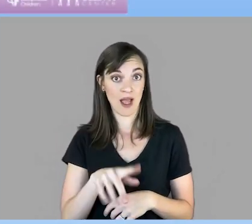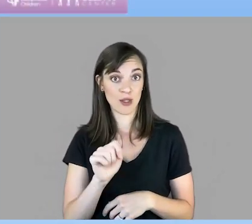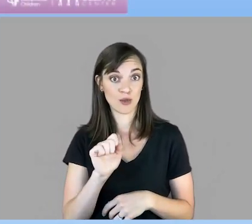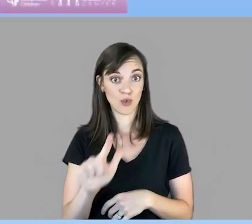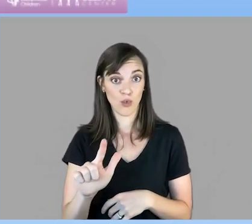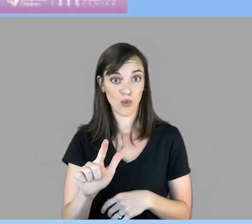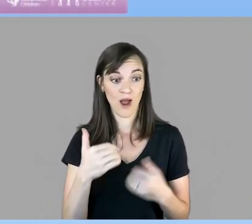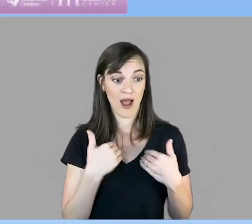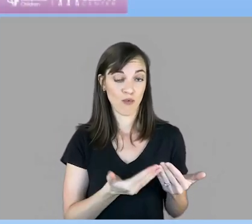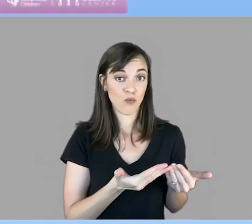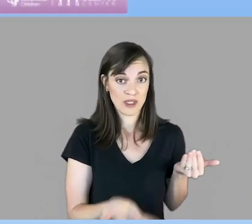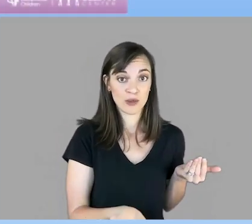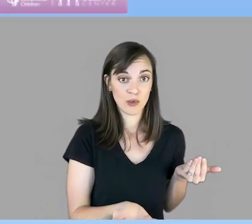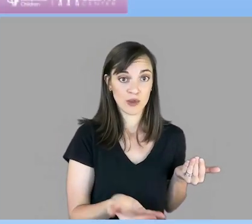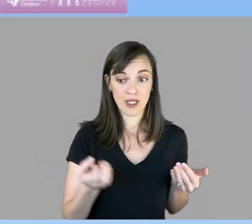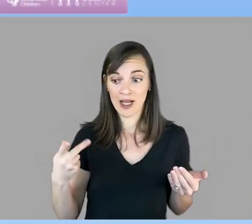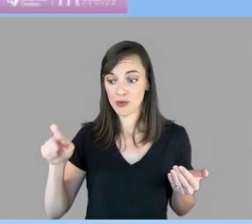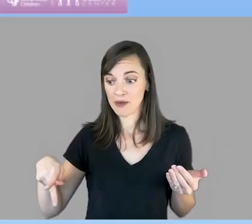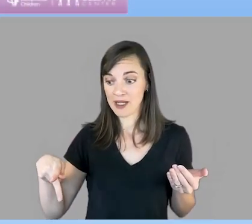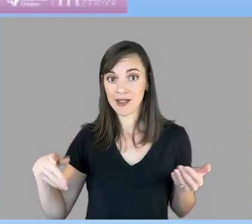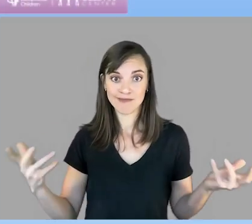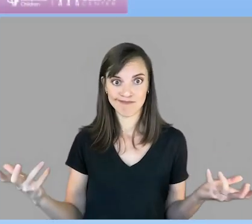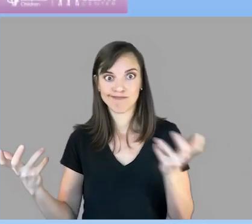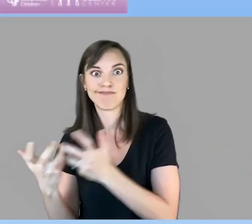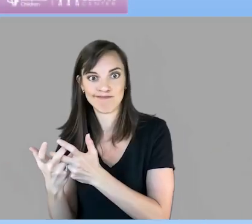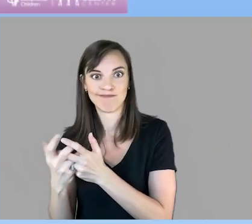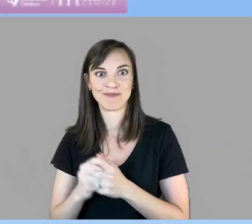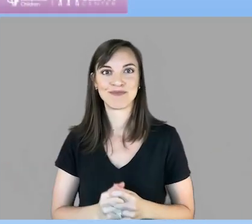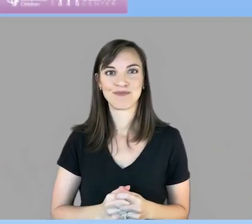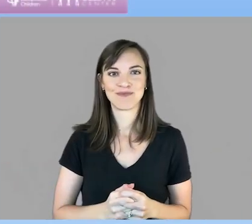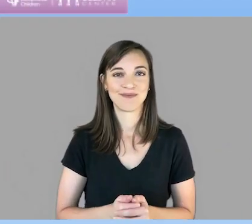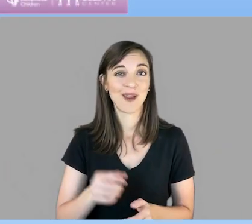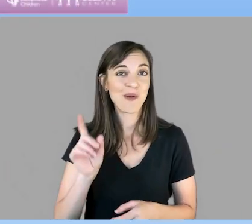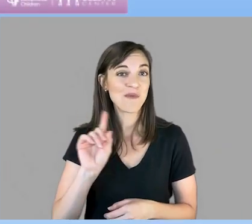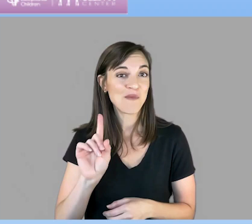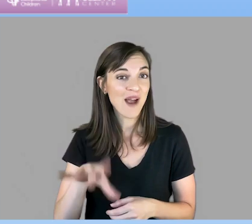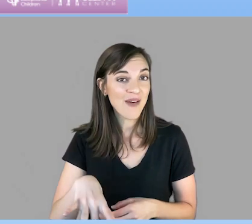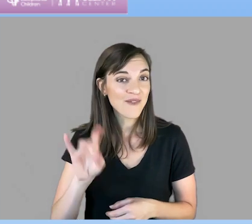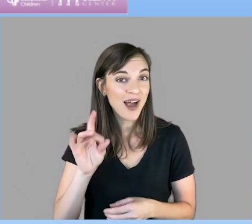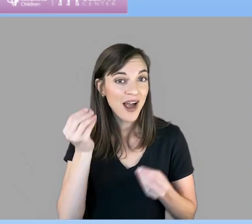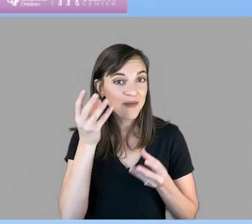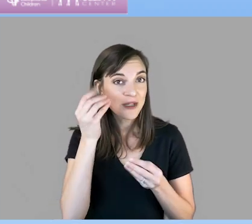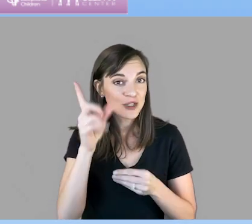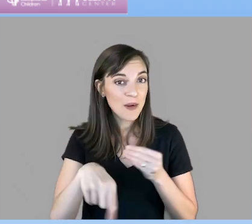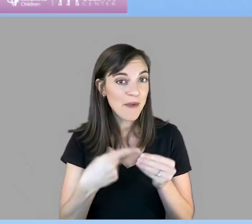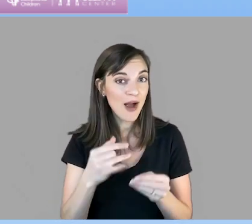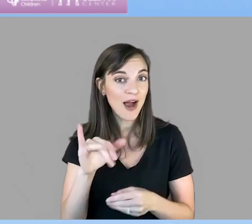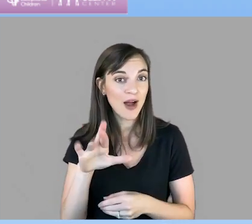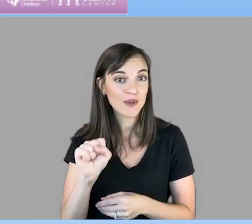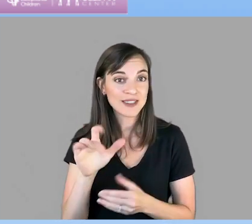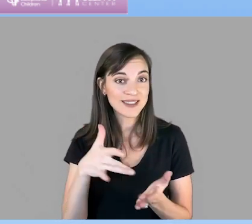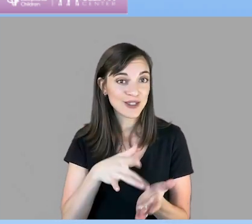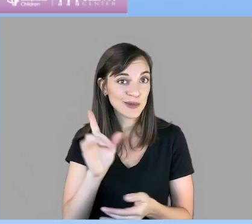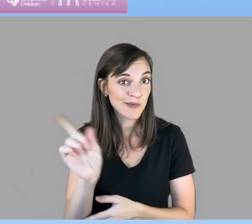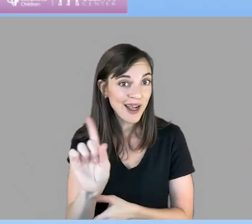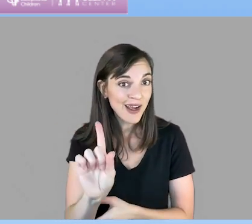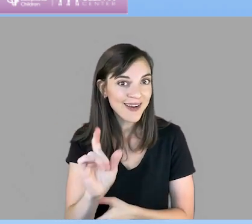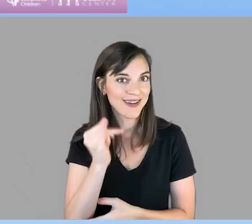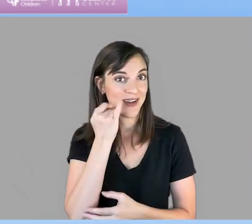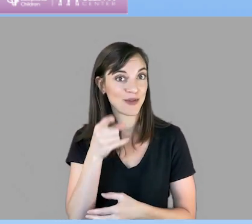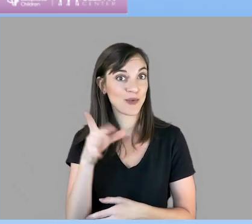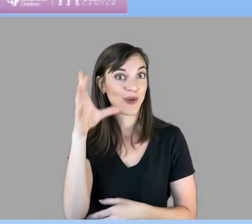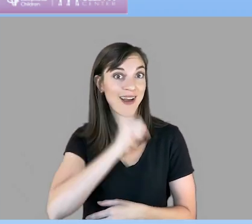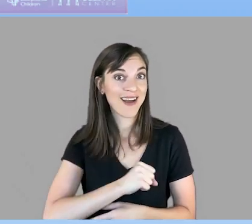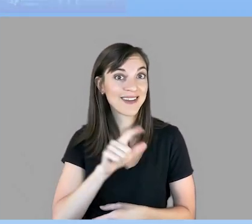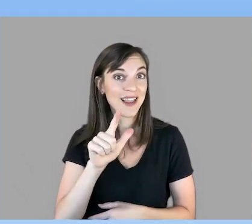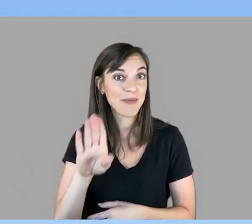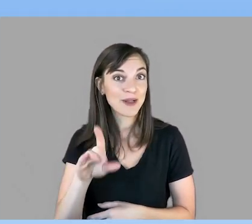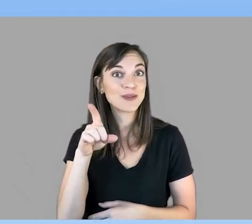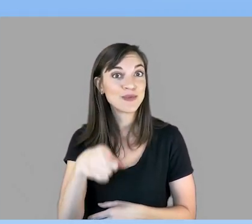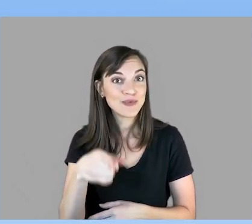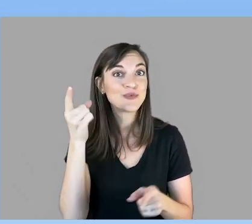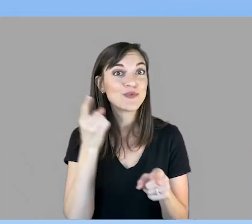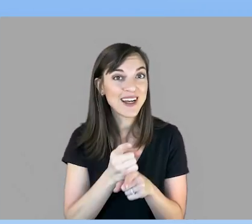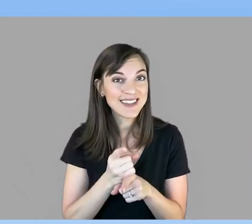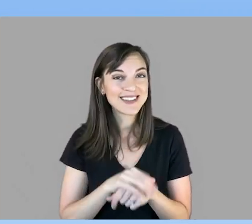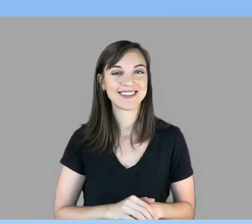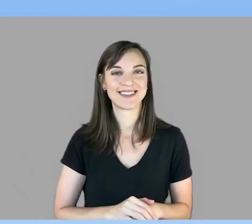This tool identifies which IRIS resource provides information on each specific HLP.